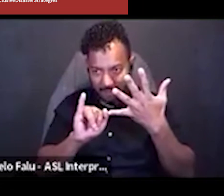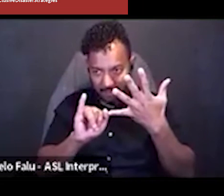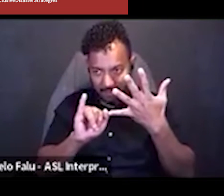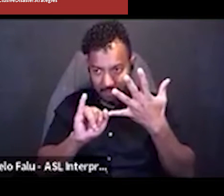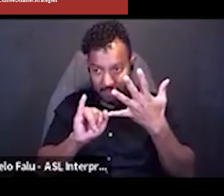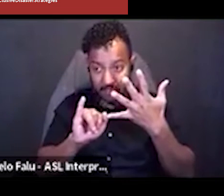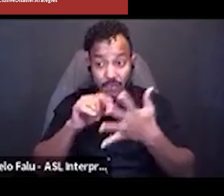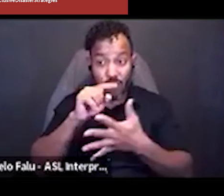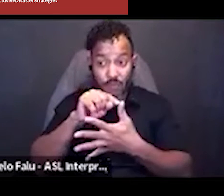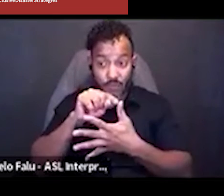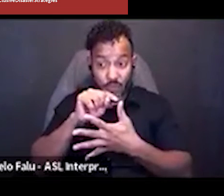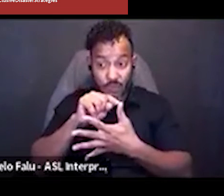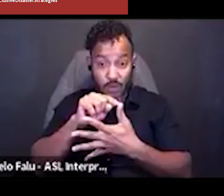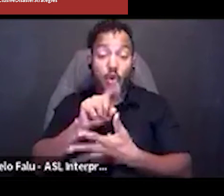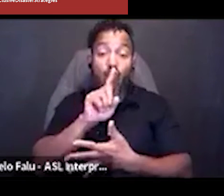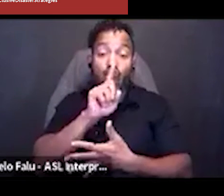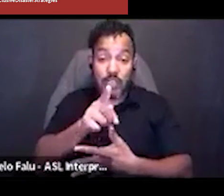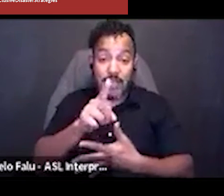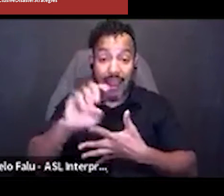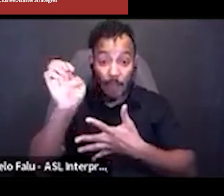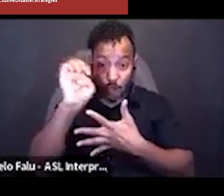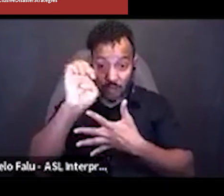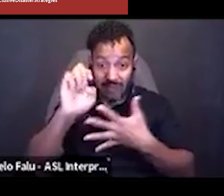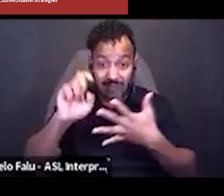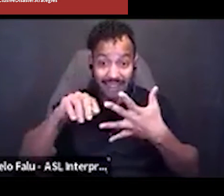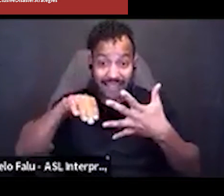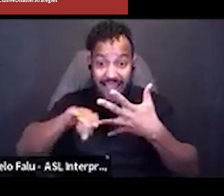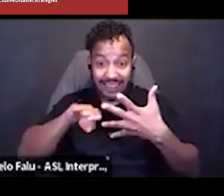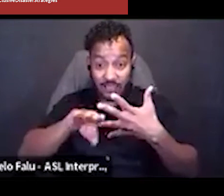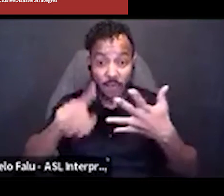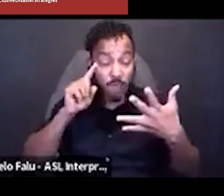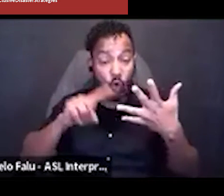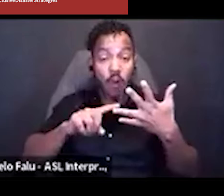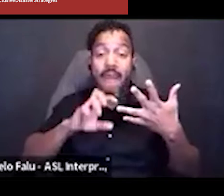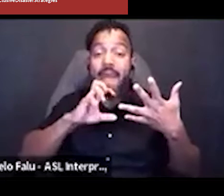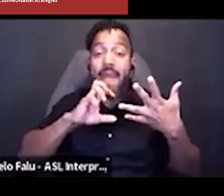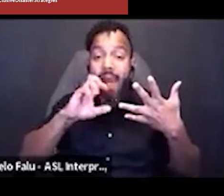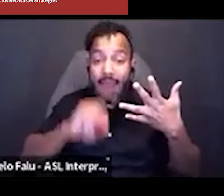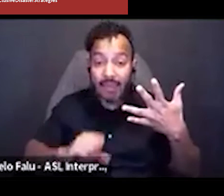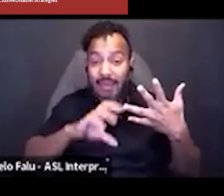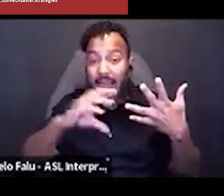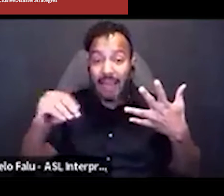That stands for the Real Emergency Access for Aging and Disability Inclusion.